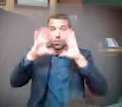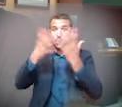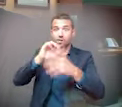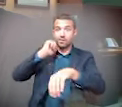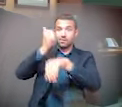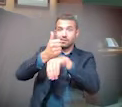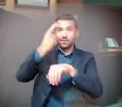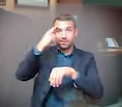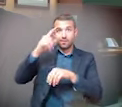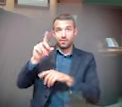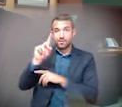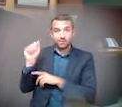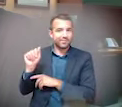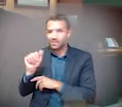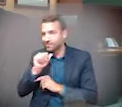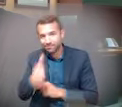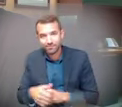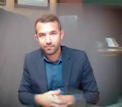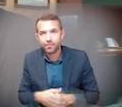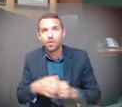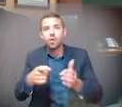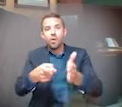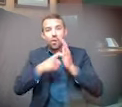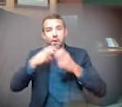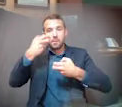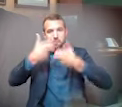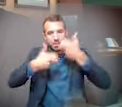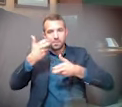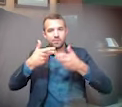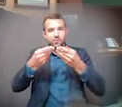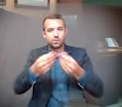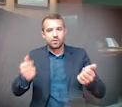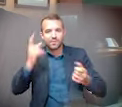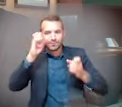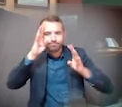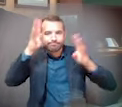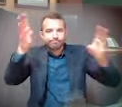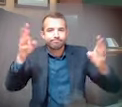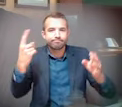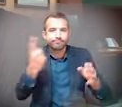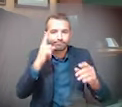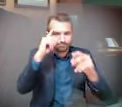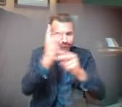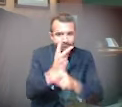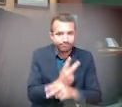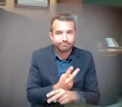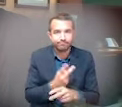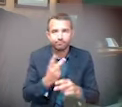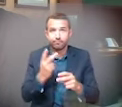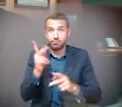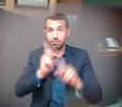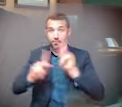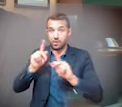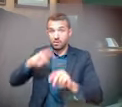And we bring that particular ability to problem solve to a team that's helping develop that next-generation product